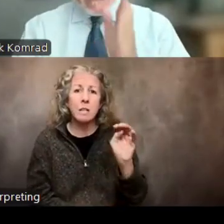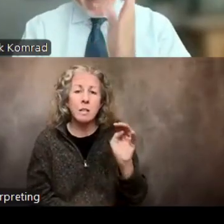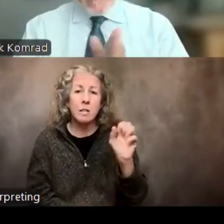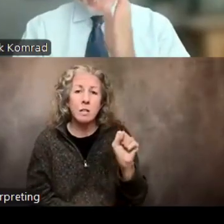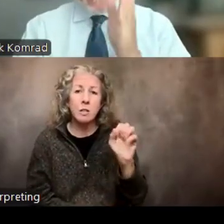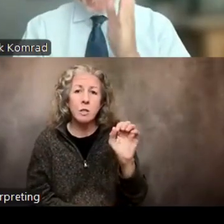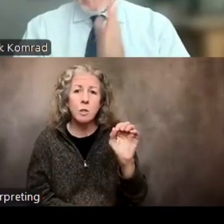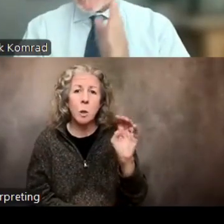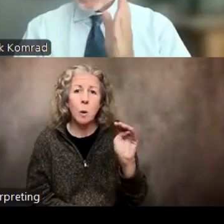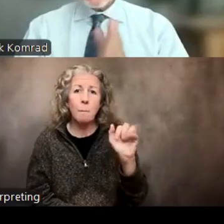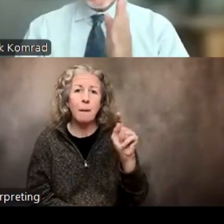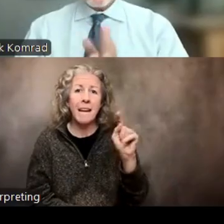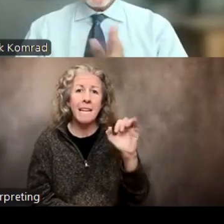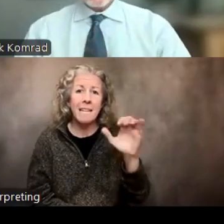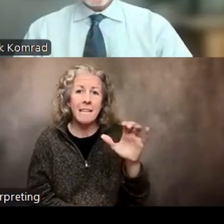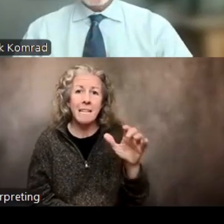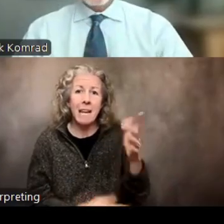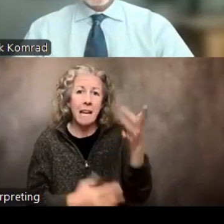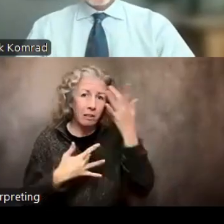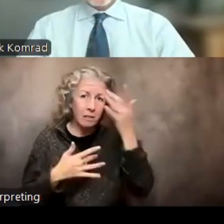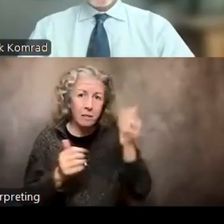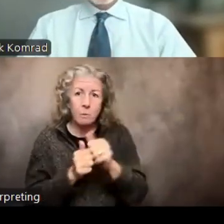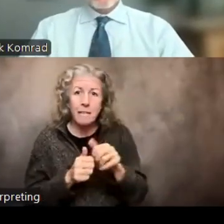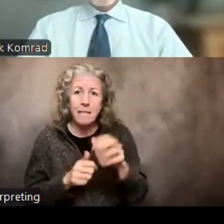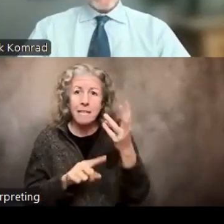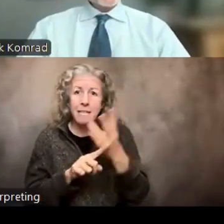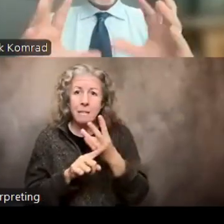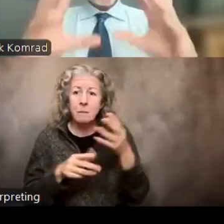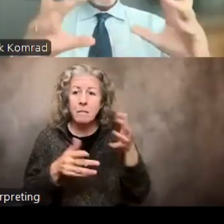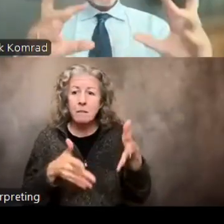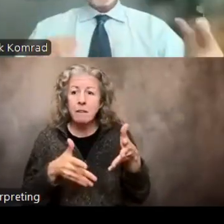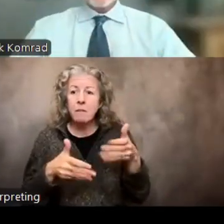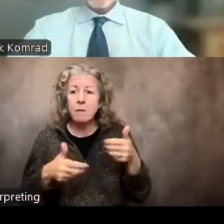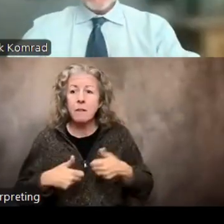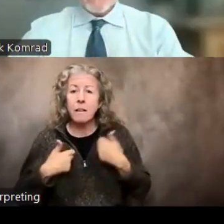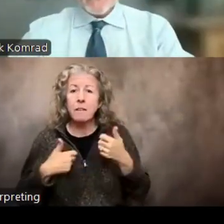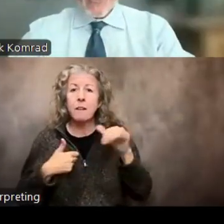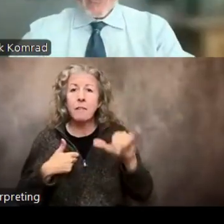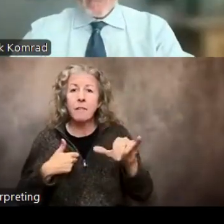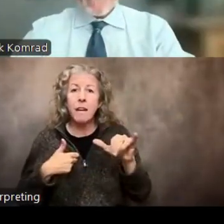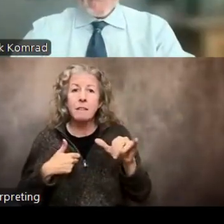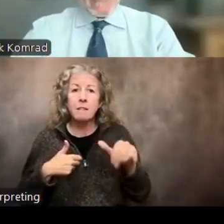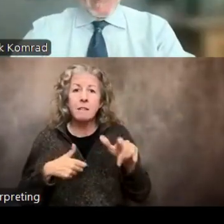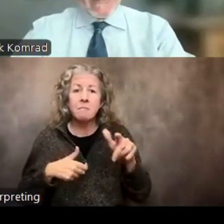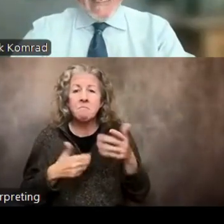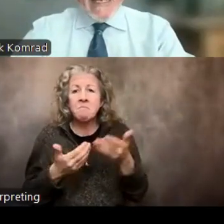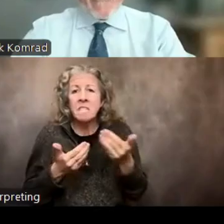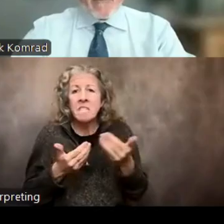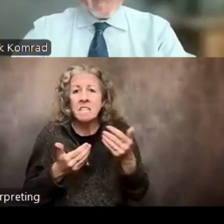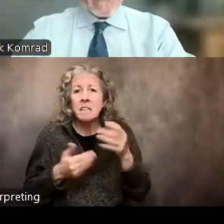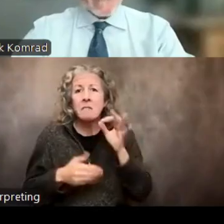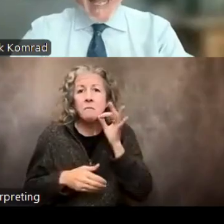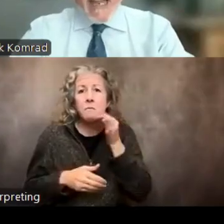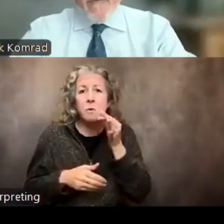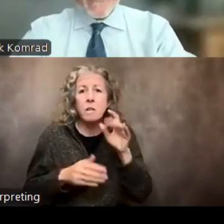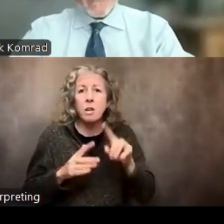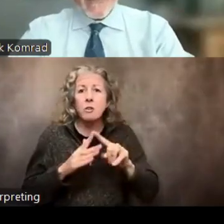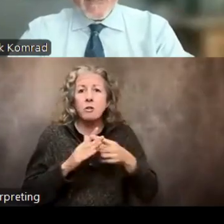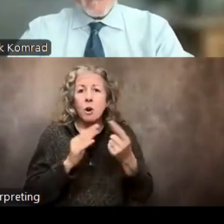months, with six months left to live, that's the low hanging fruit that you start with. And inevitably, in every living